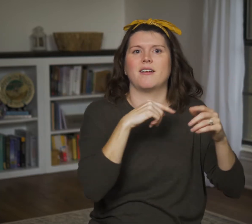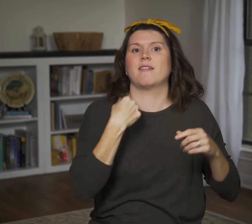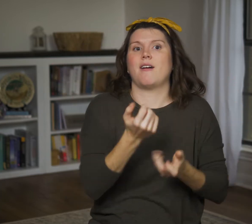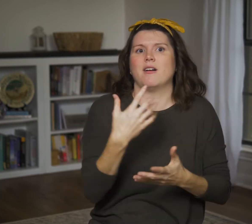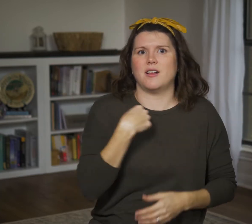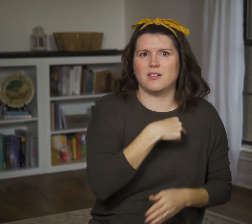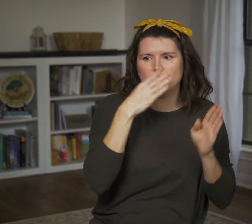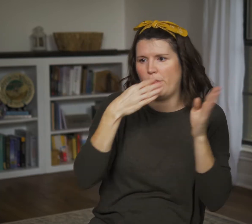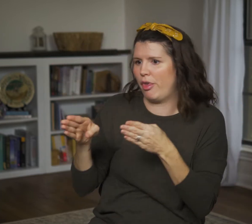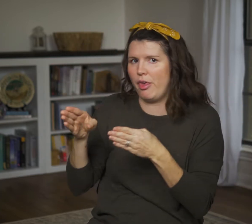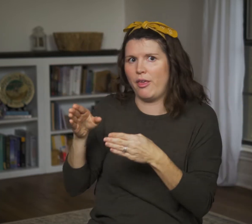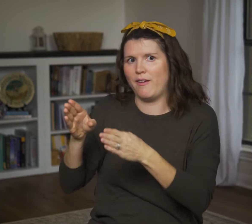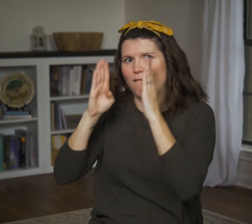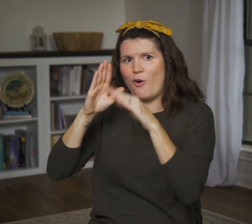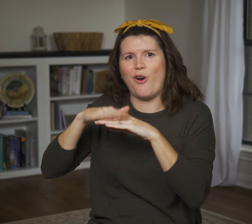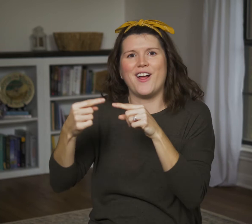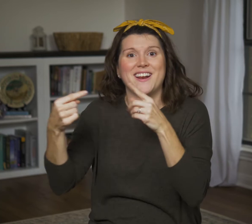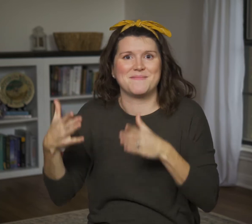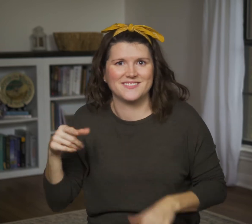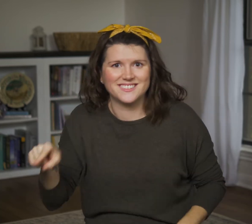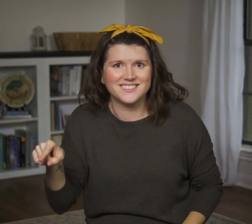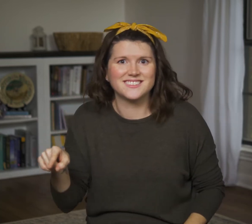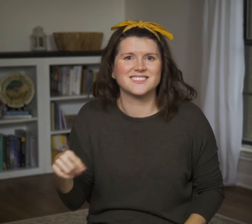and fixing our eyes on ourselves or our enemies.